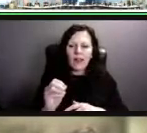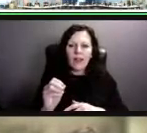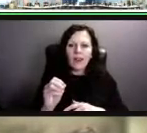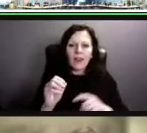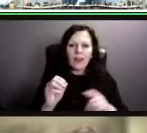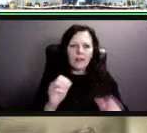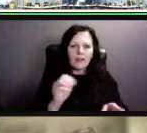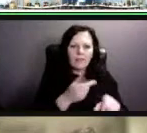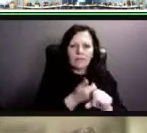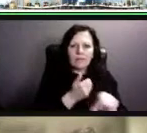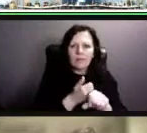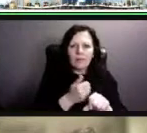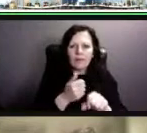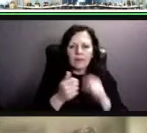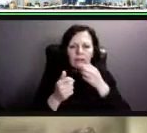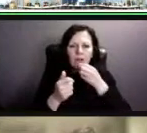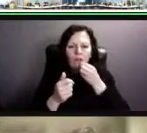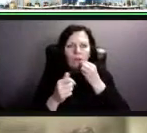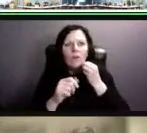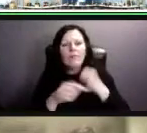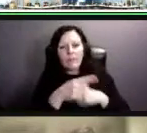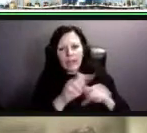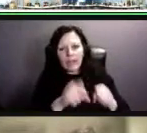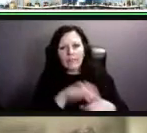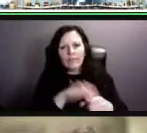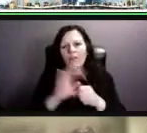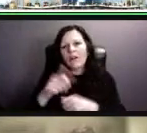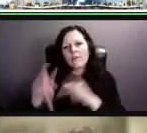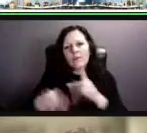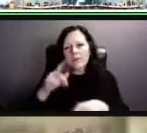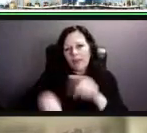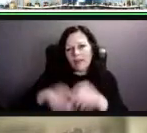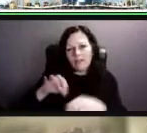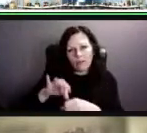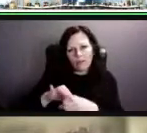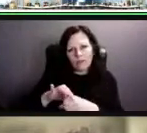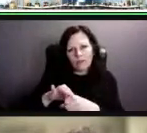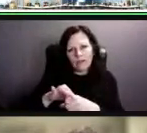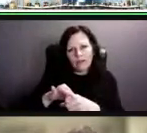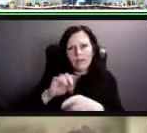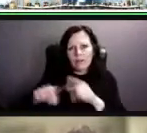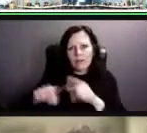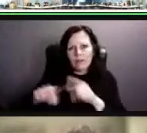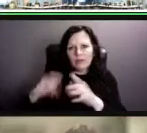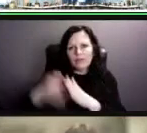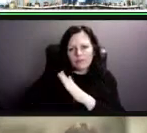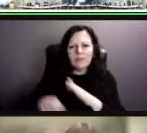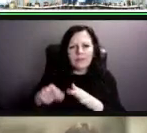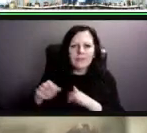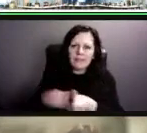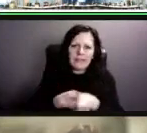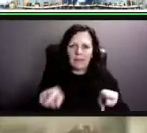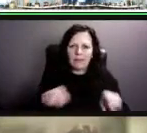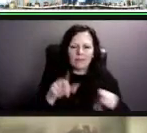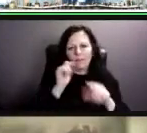BE IMPLEMENTING THIS TAX ON